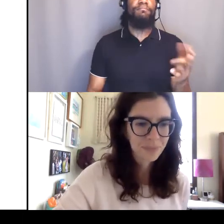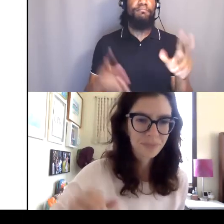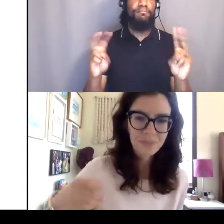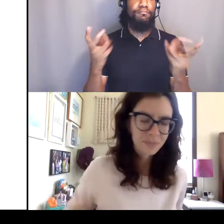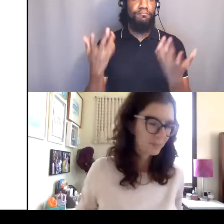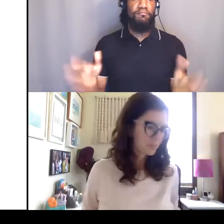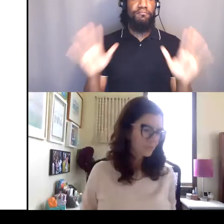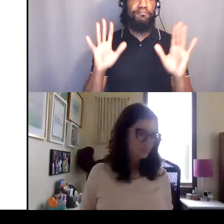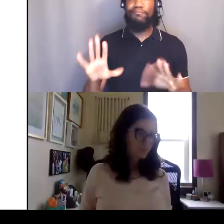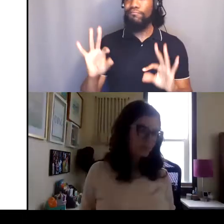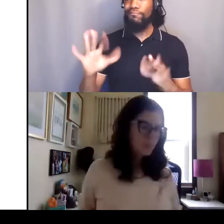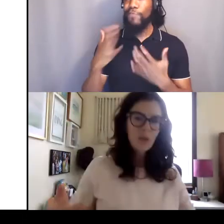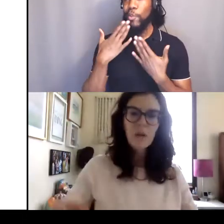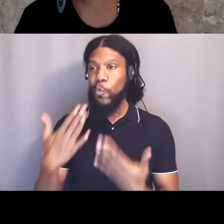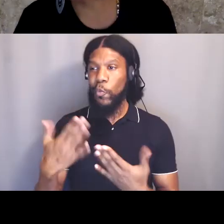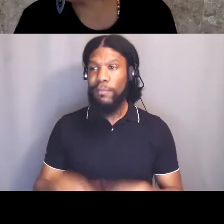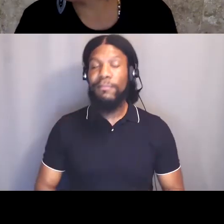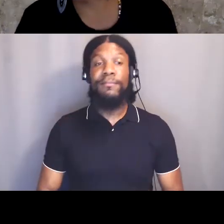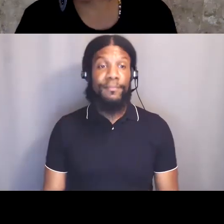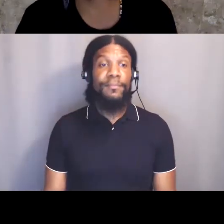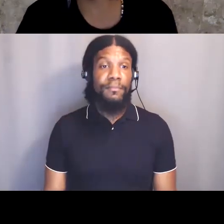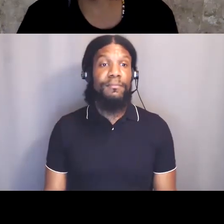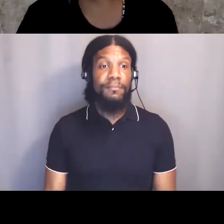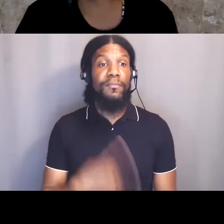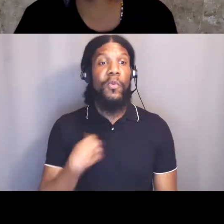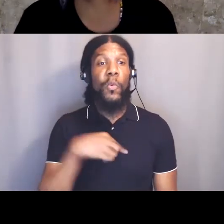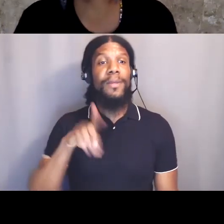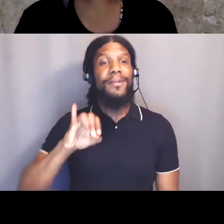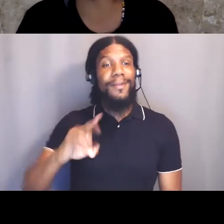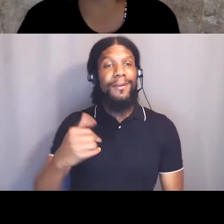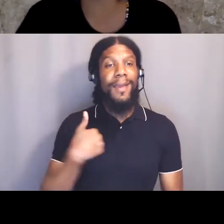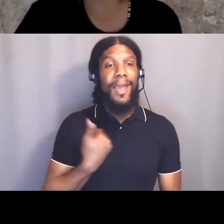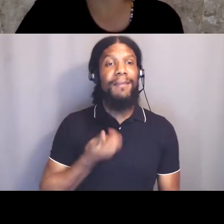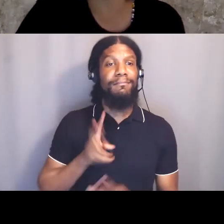Thank you. And so we did have a couple folks ask about